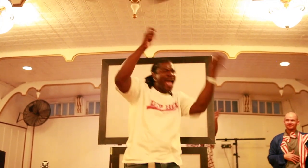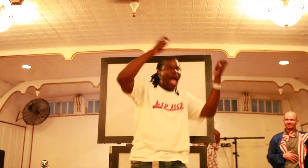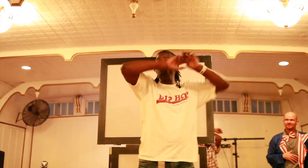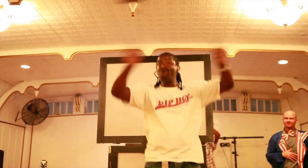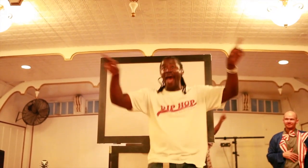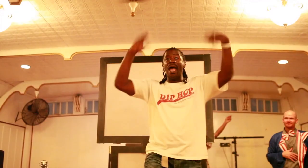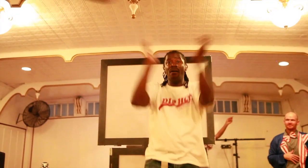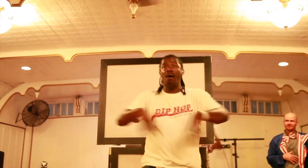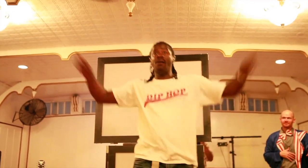Ready?